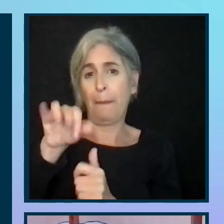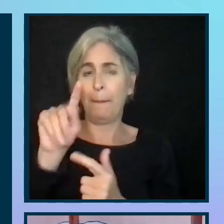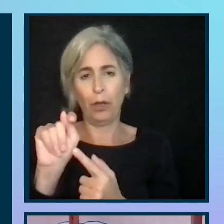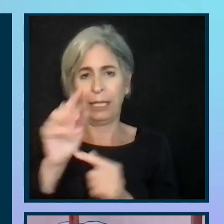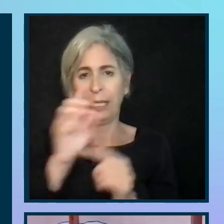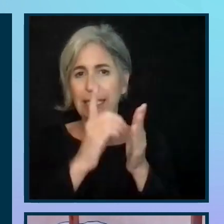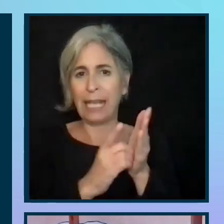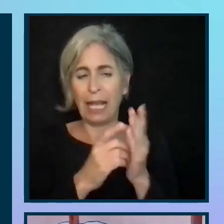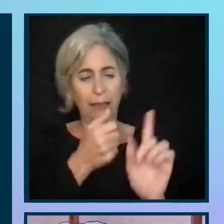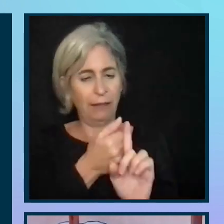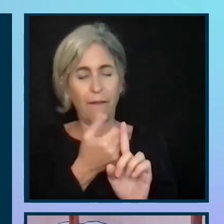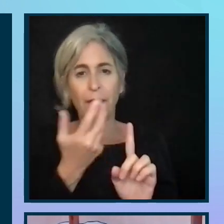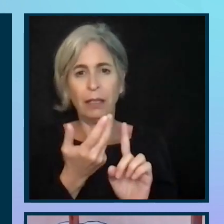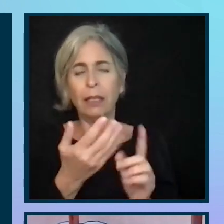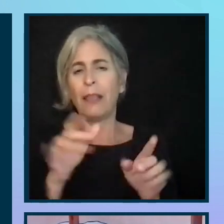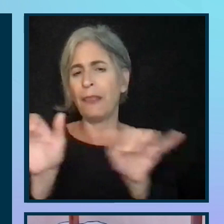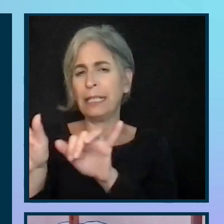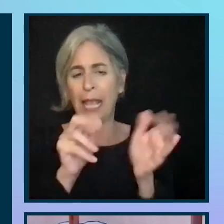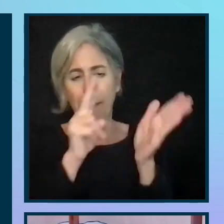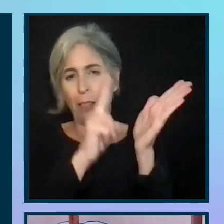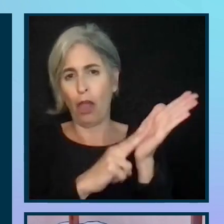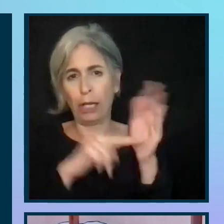it's that same Log in screen we've been looking at,